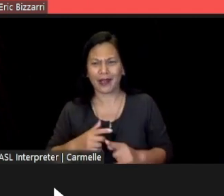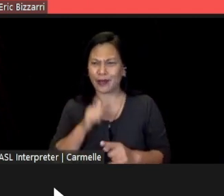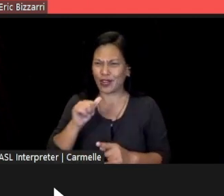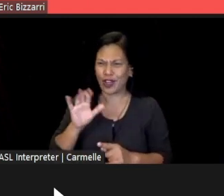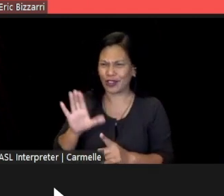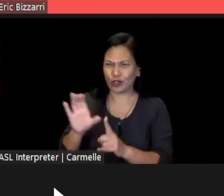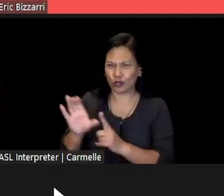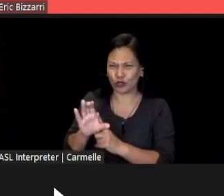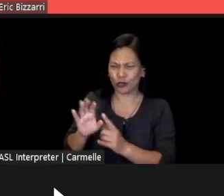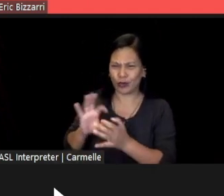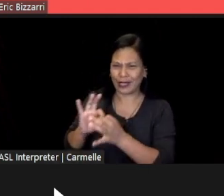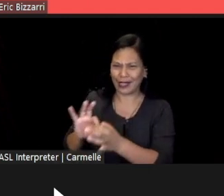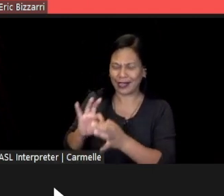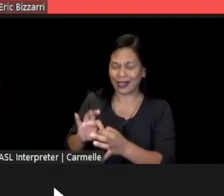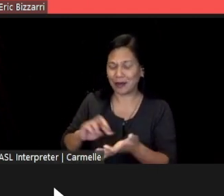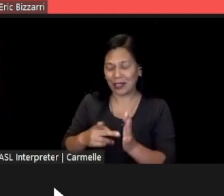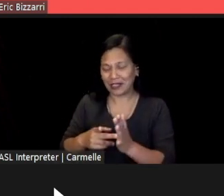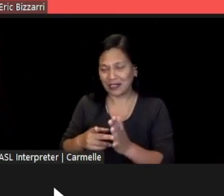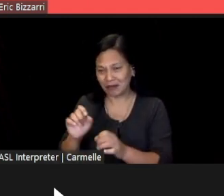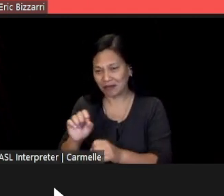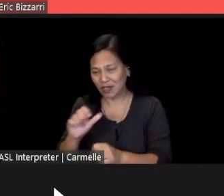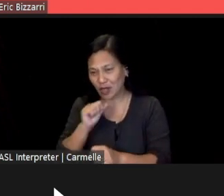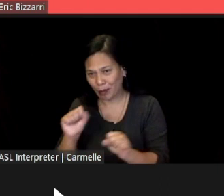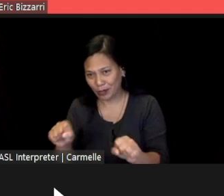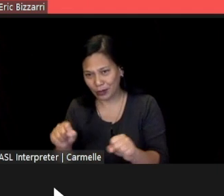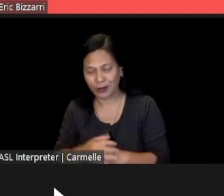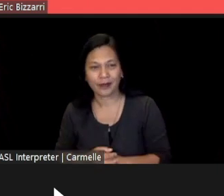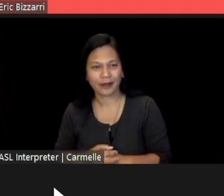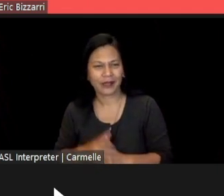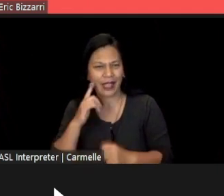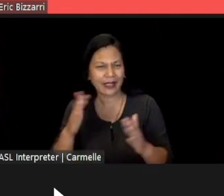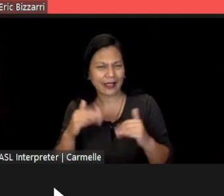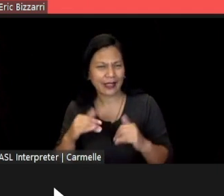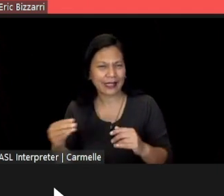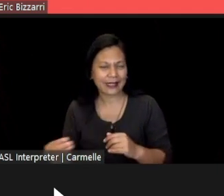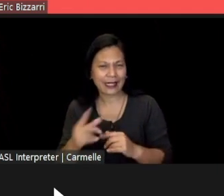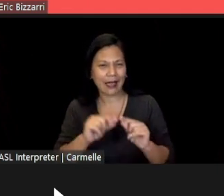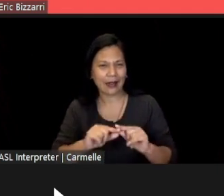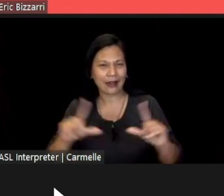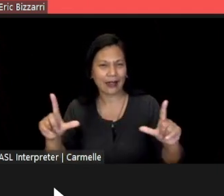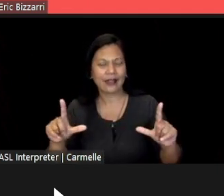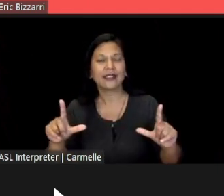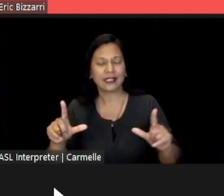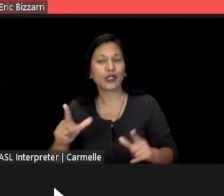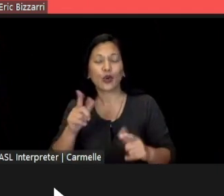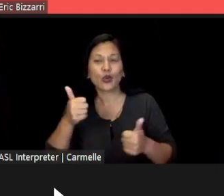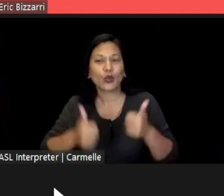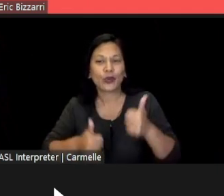And unfortunately, it's not possible. So I think this next slide talks a little bit about ineligible projects in the stream.